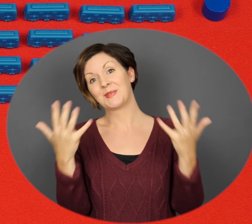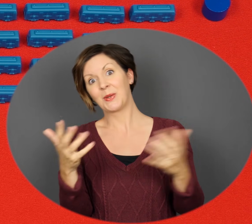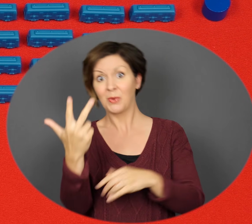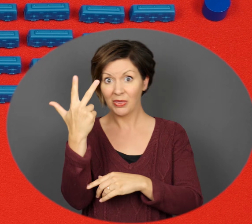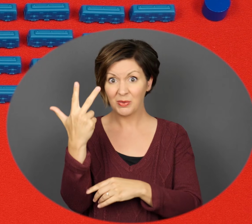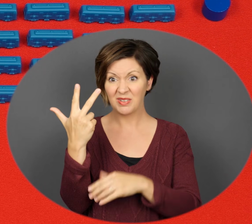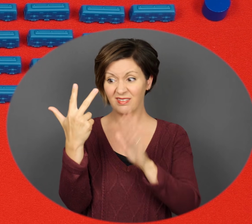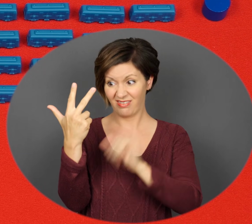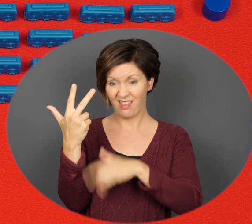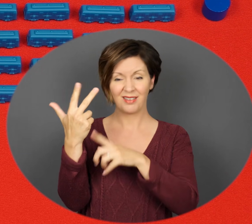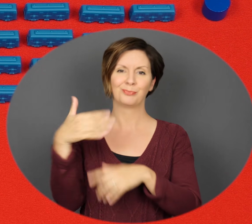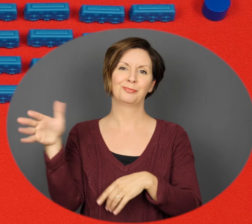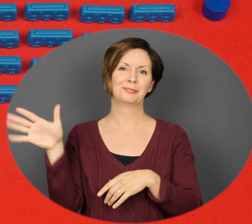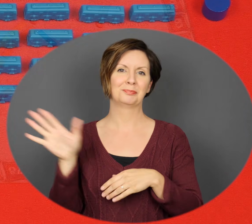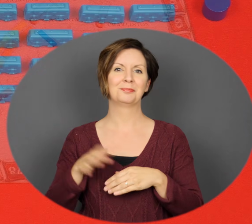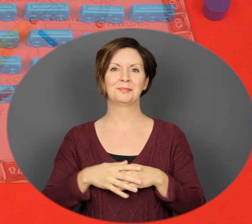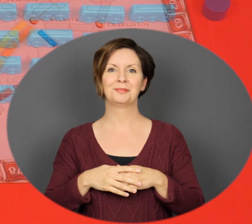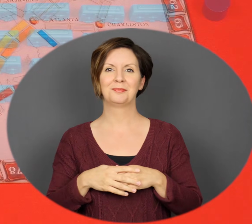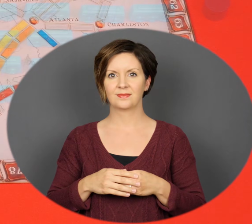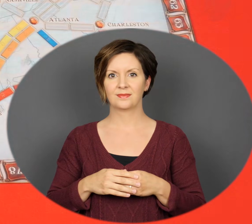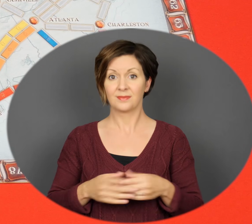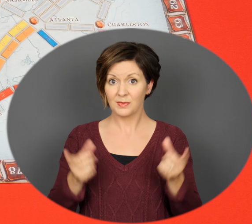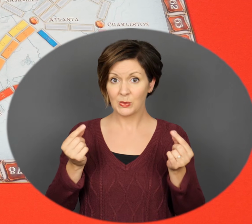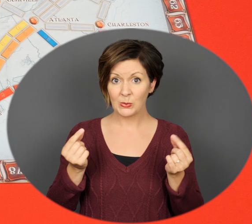can return those back to the box as well. In the center of the play area,